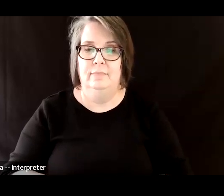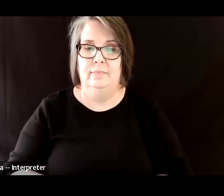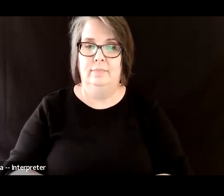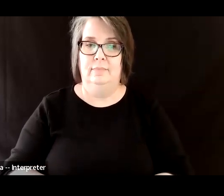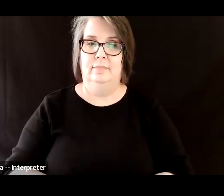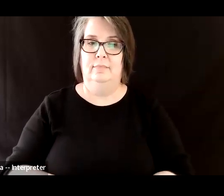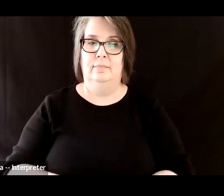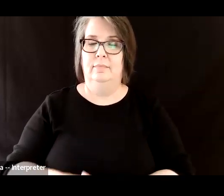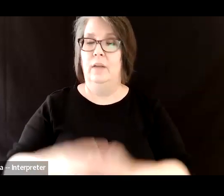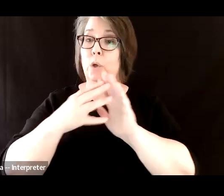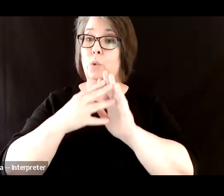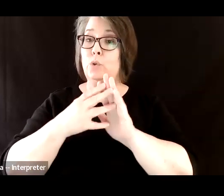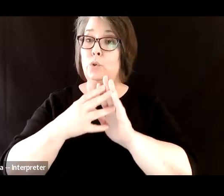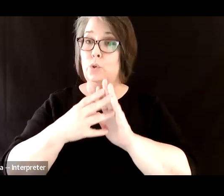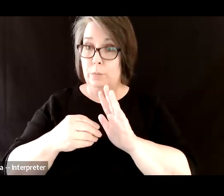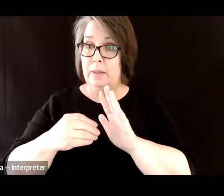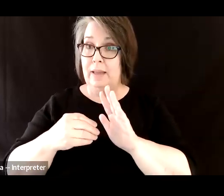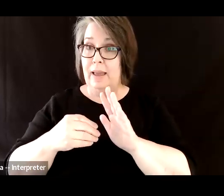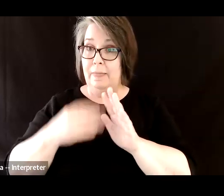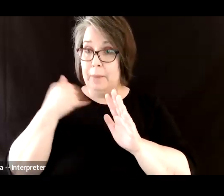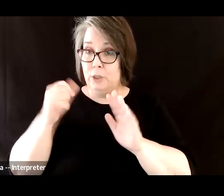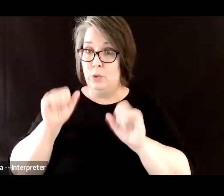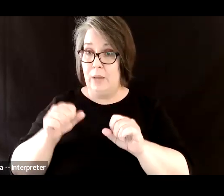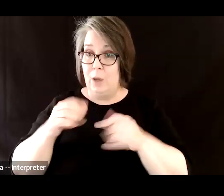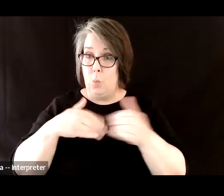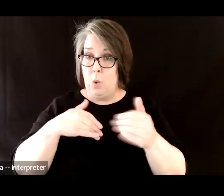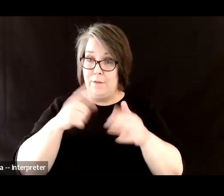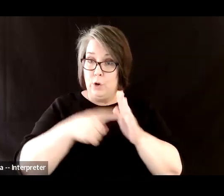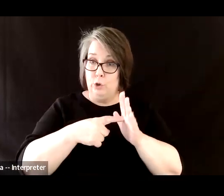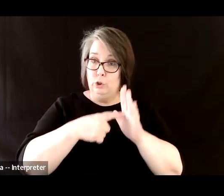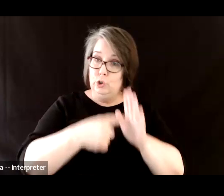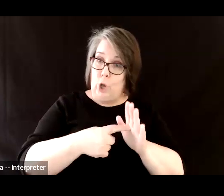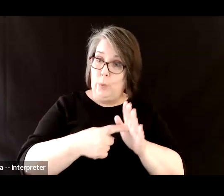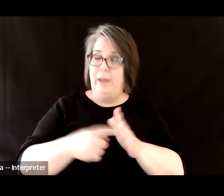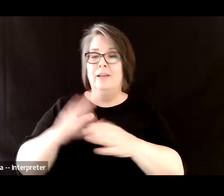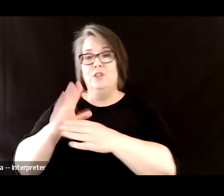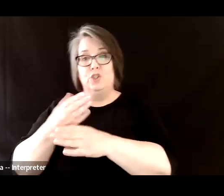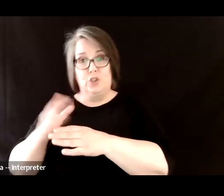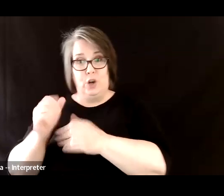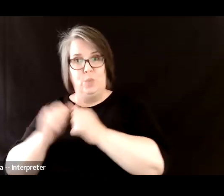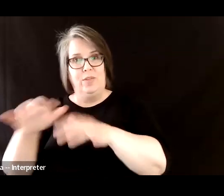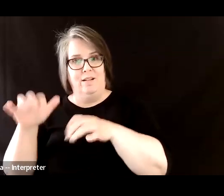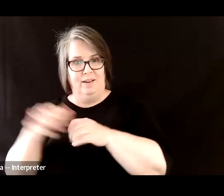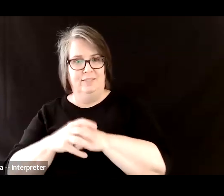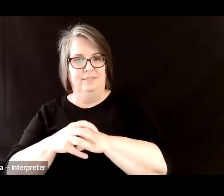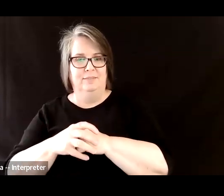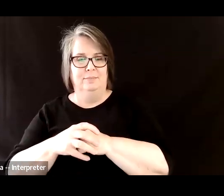As best you can do whatever you are showing in the presentation, share that out with your audience.